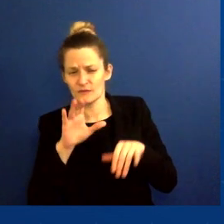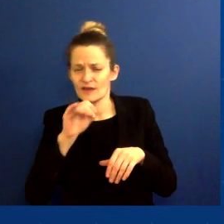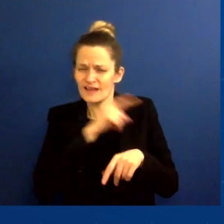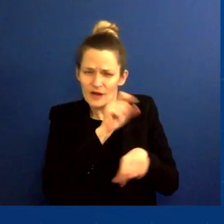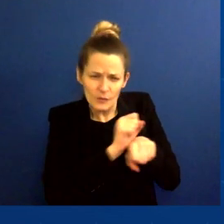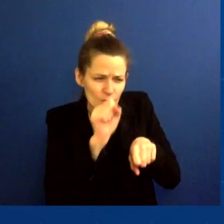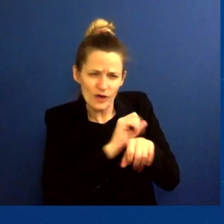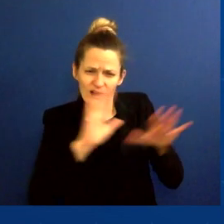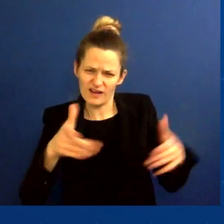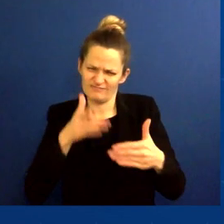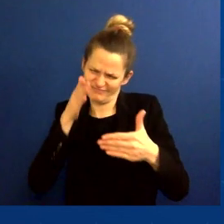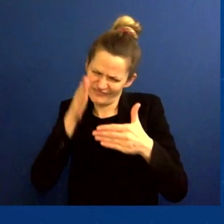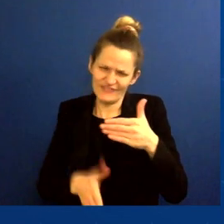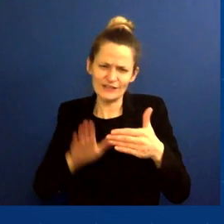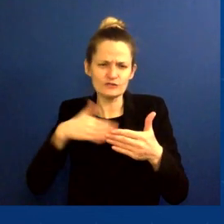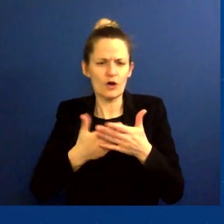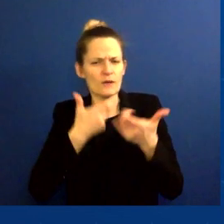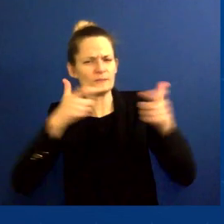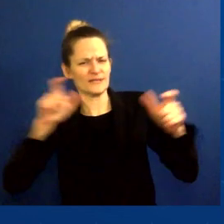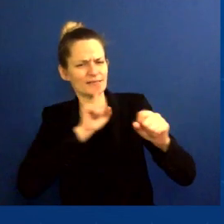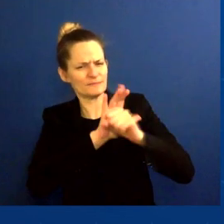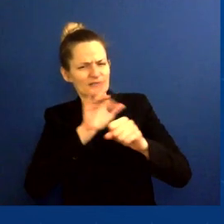Not to mention on time and on budget.